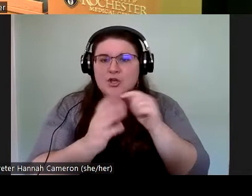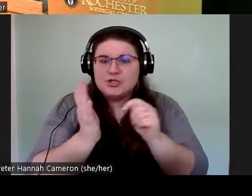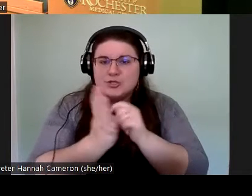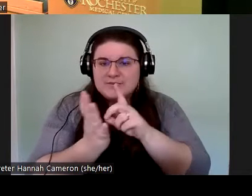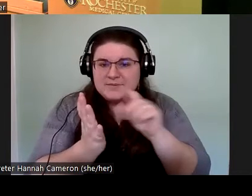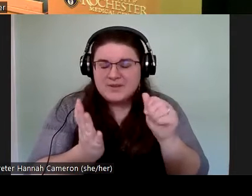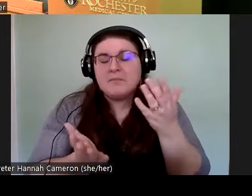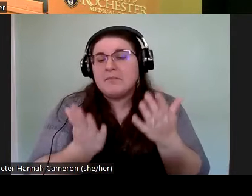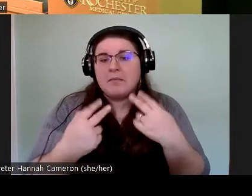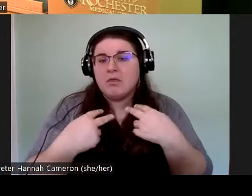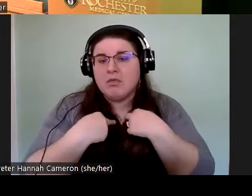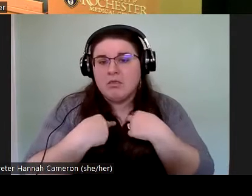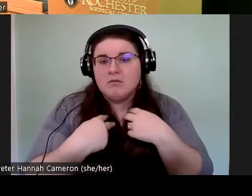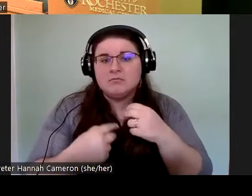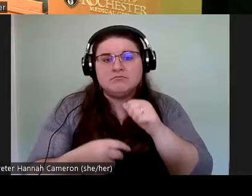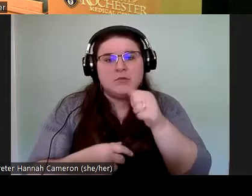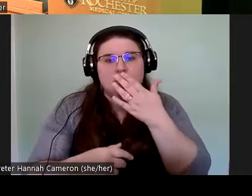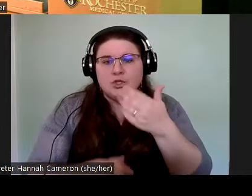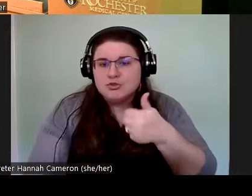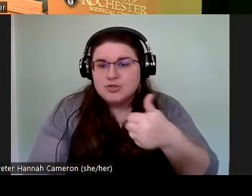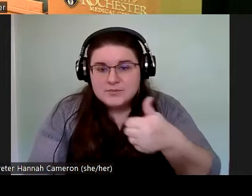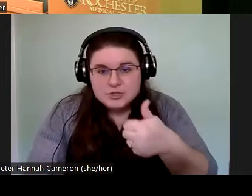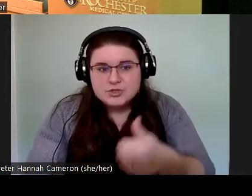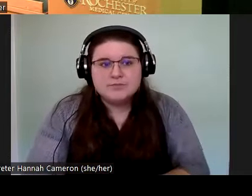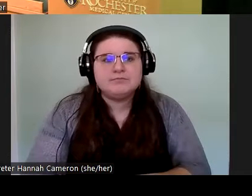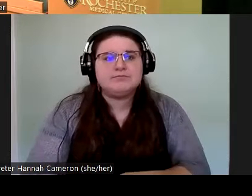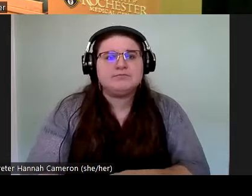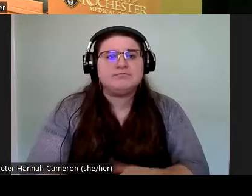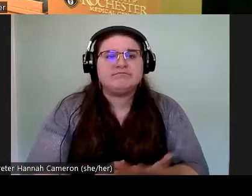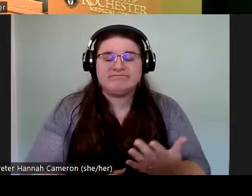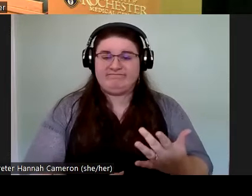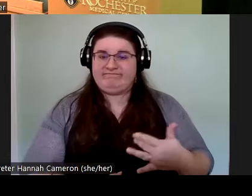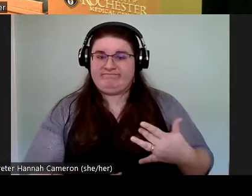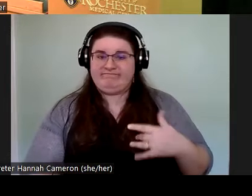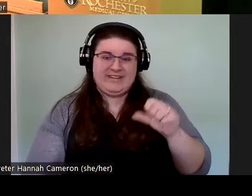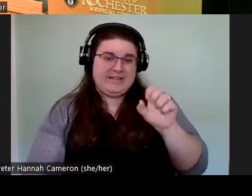things like that um sensory um think about that whether there's people who don't actually know